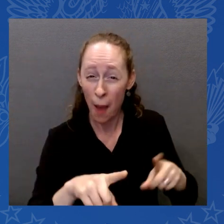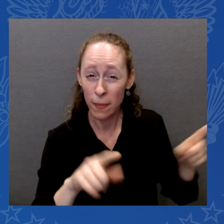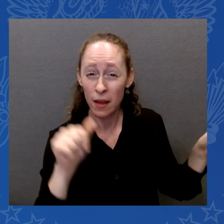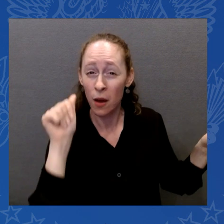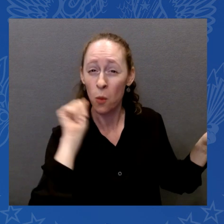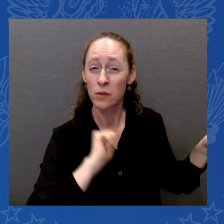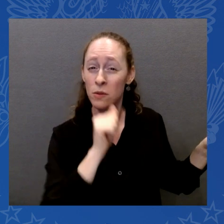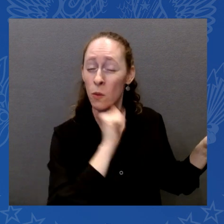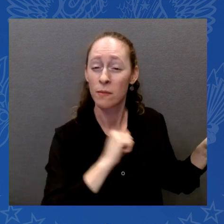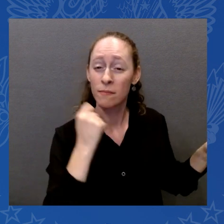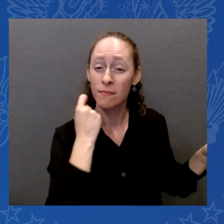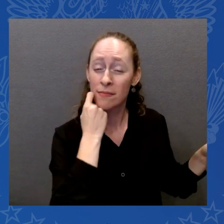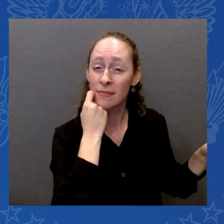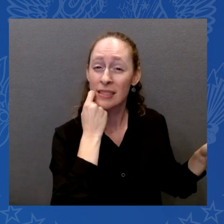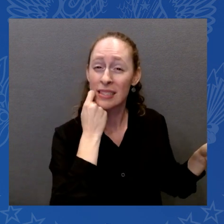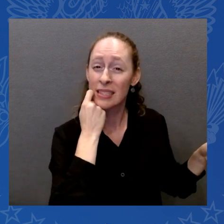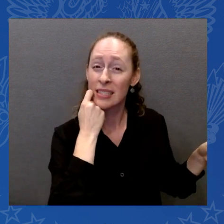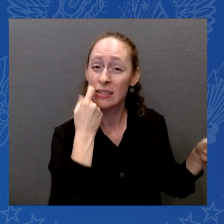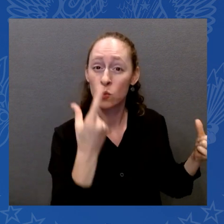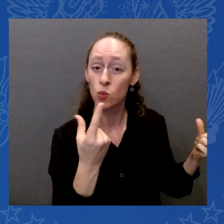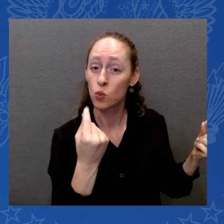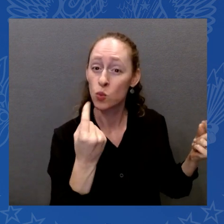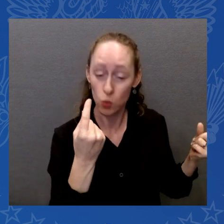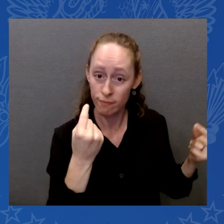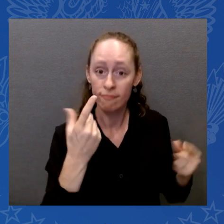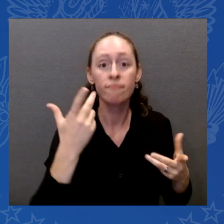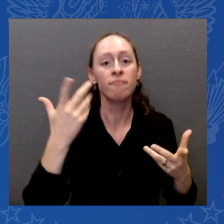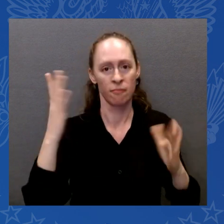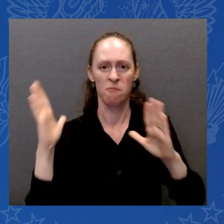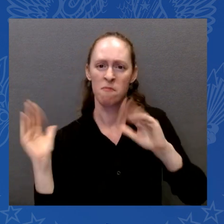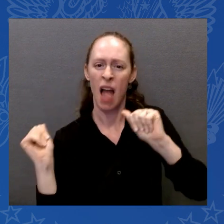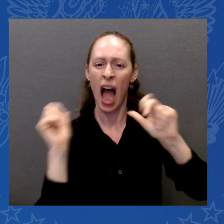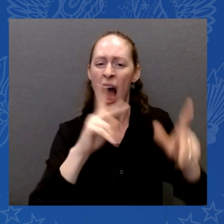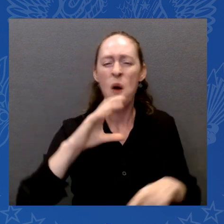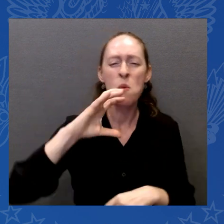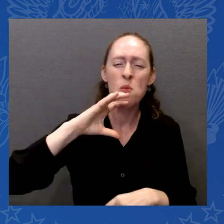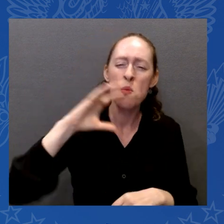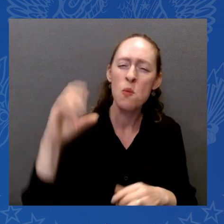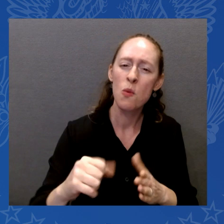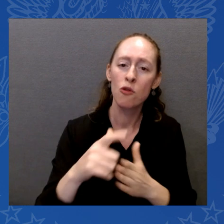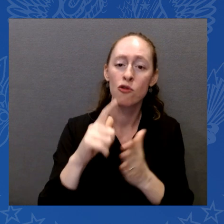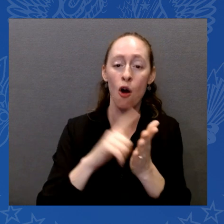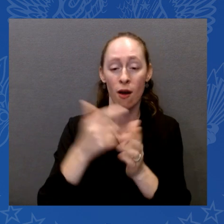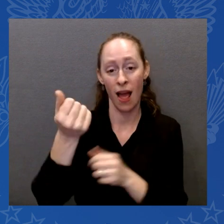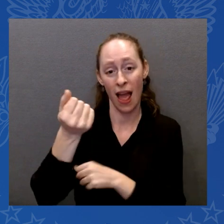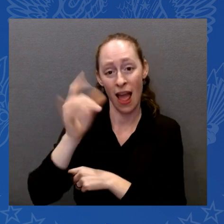1864 abortion ban with no exceptions for rape or incest.